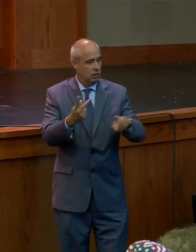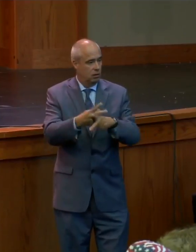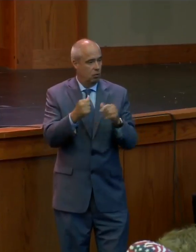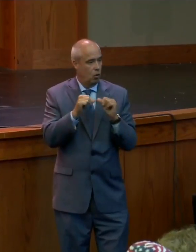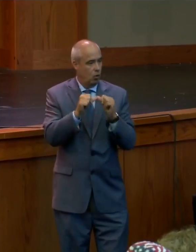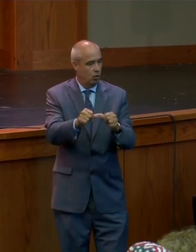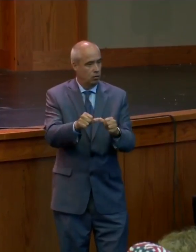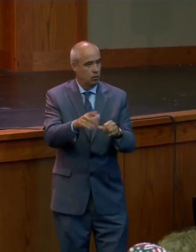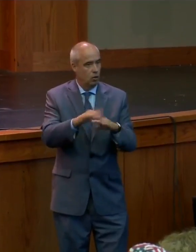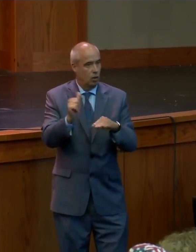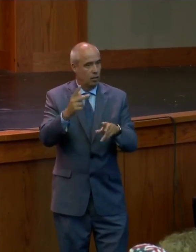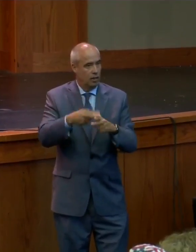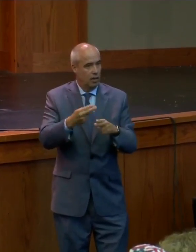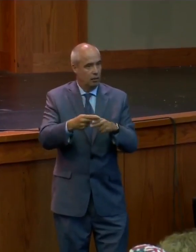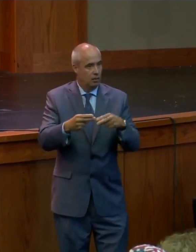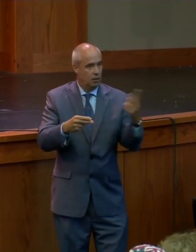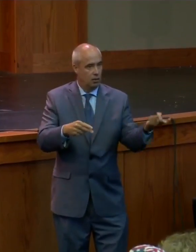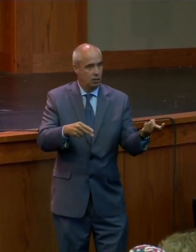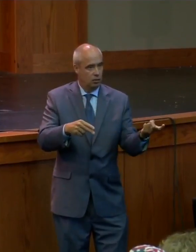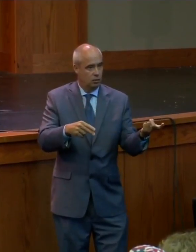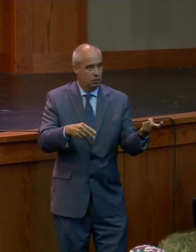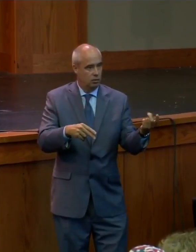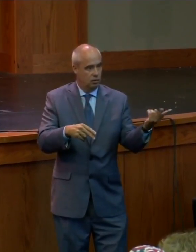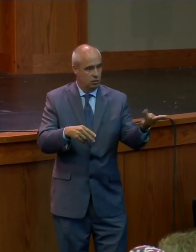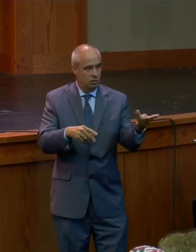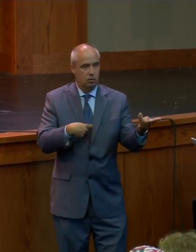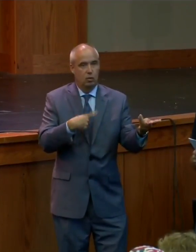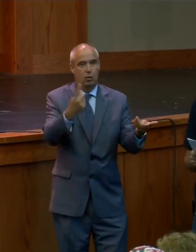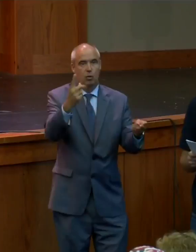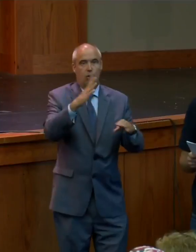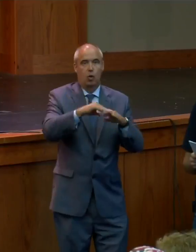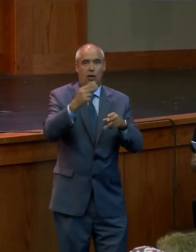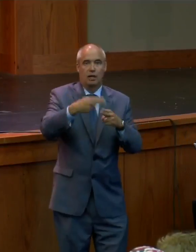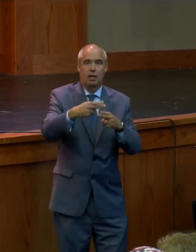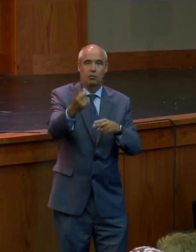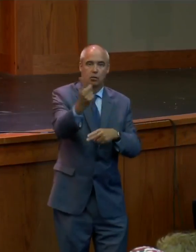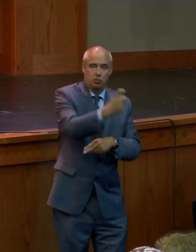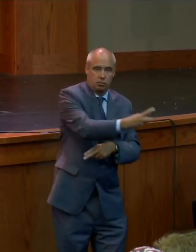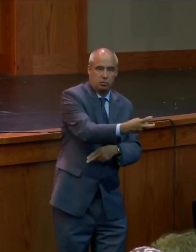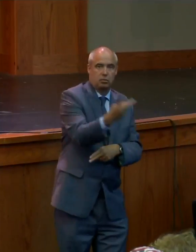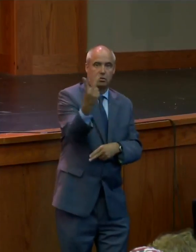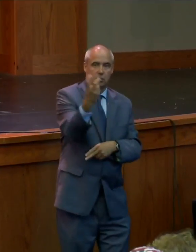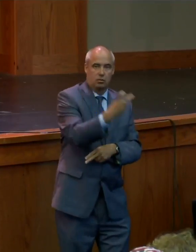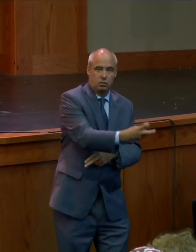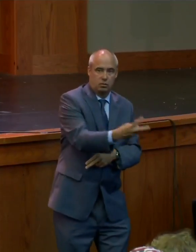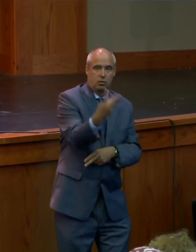AS I CALL SOME OTHER NAMES UP, SHELLY TOMPKIN, YOU WILL BE NEXT. DALE WILLS. GO AHEAD.